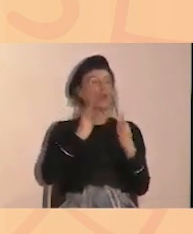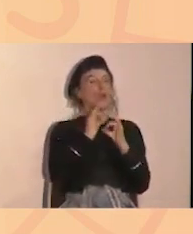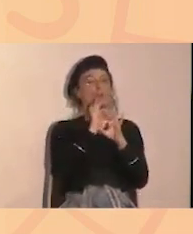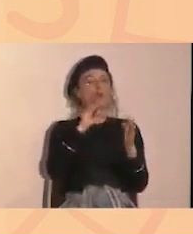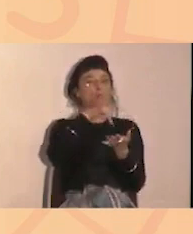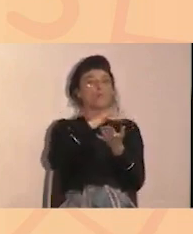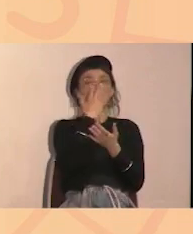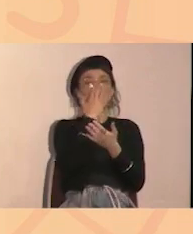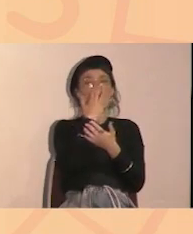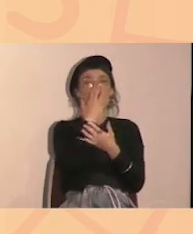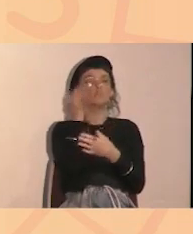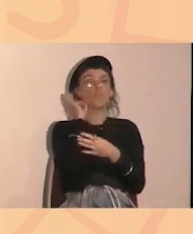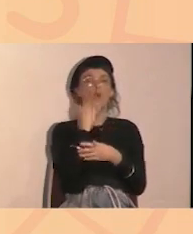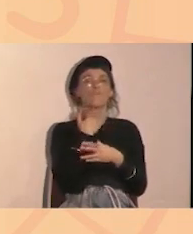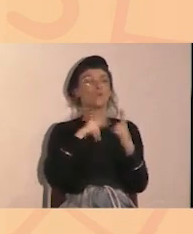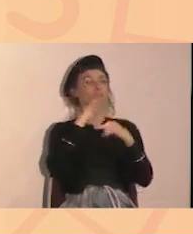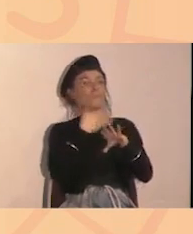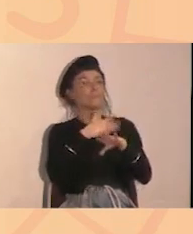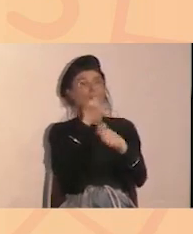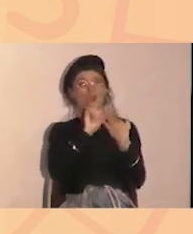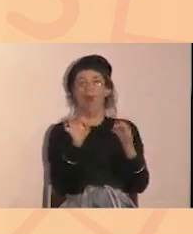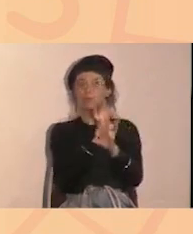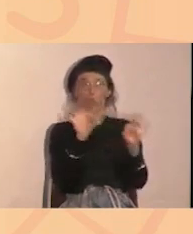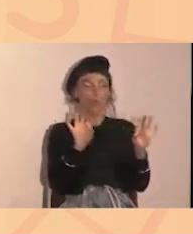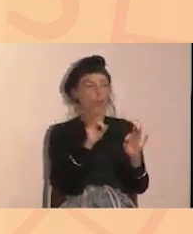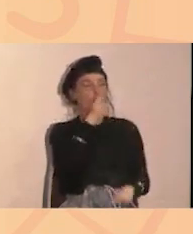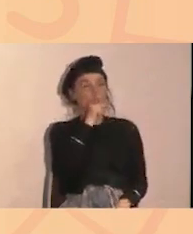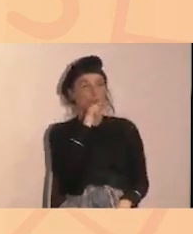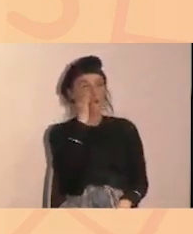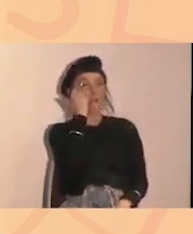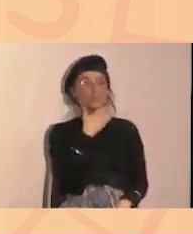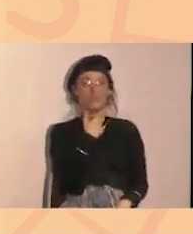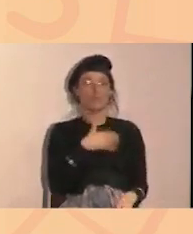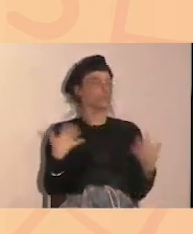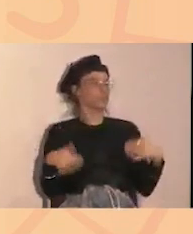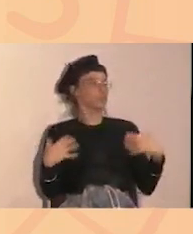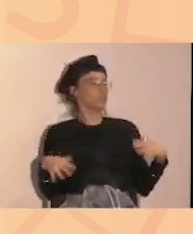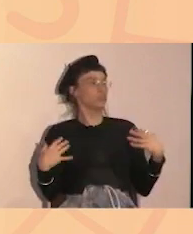art that we're so used to hearing. In that exhibition was the work of Ilona McGuire,